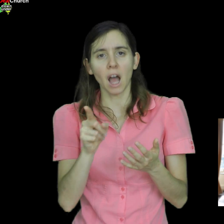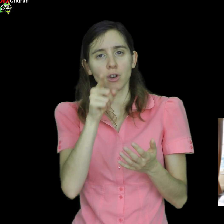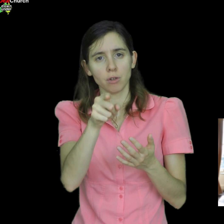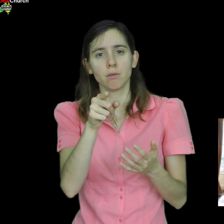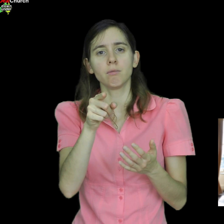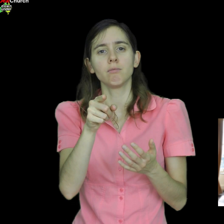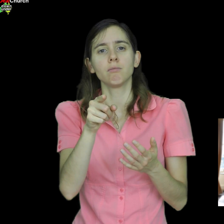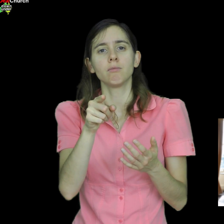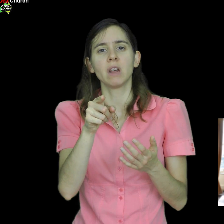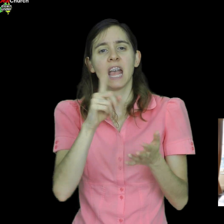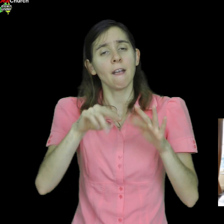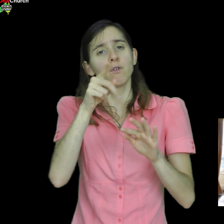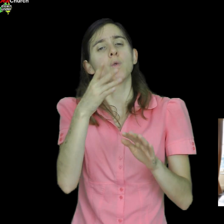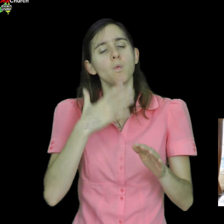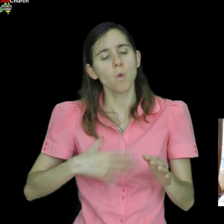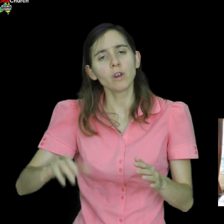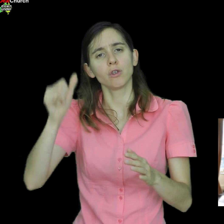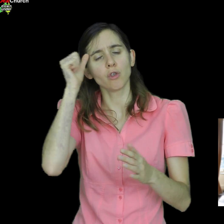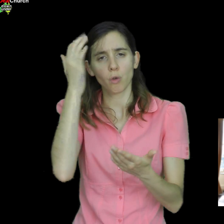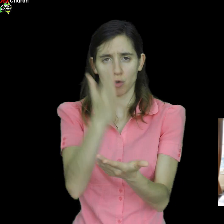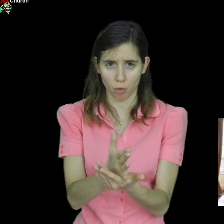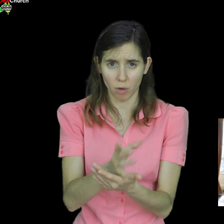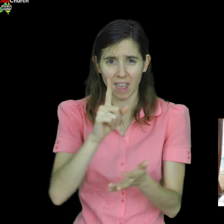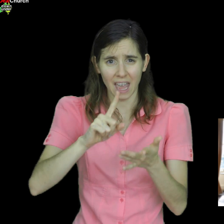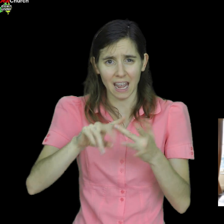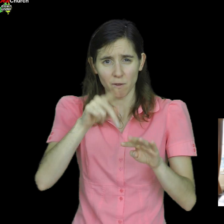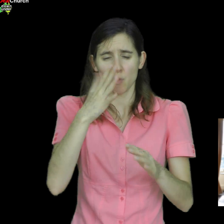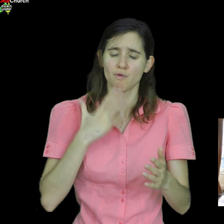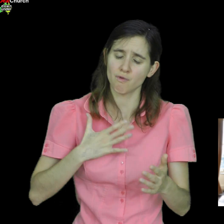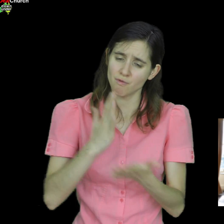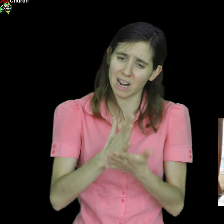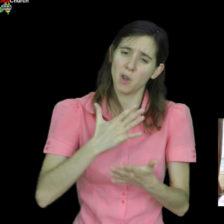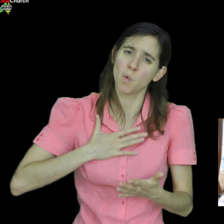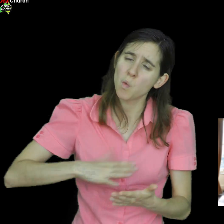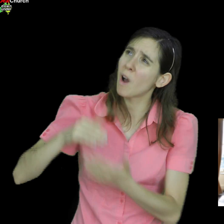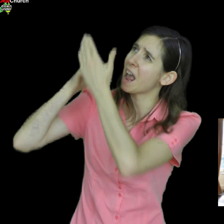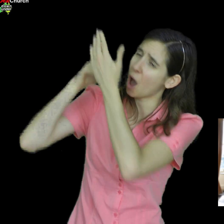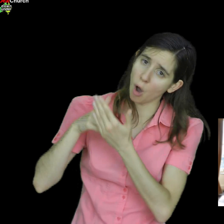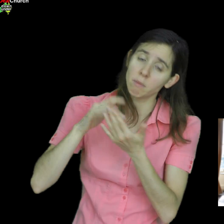you honestly want to know the truth, and if you really desire help, Jesus will